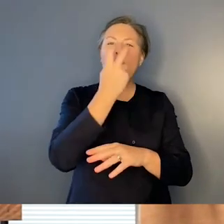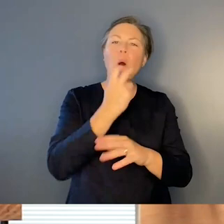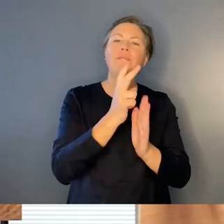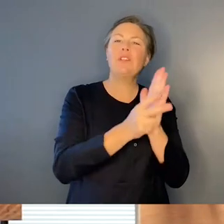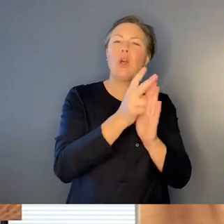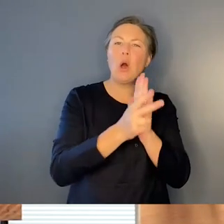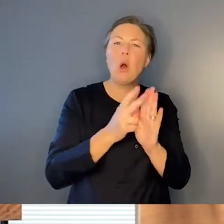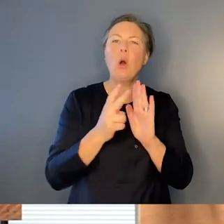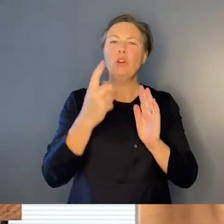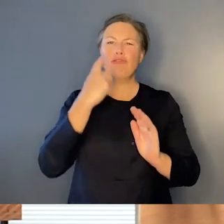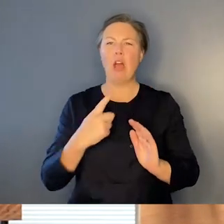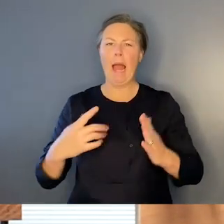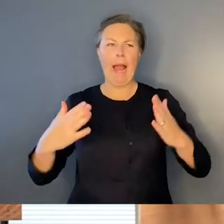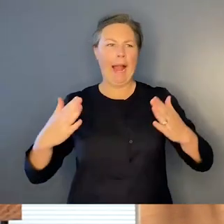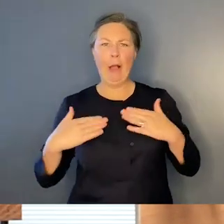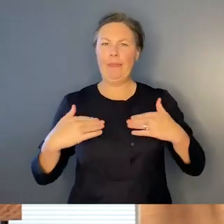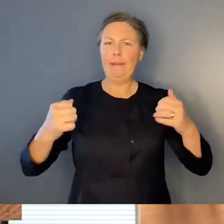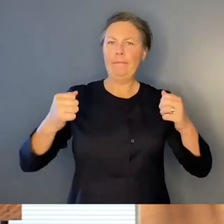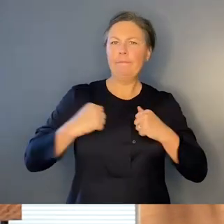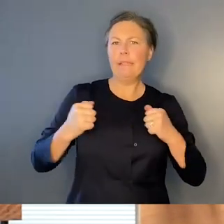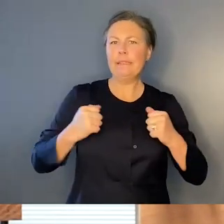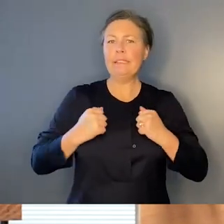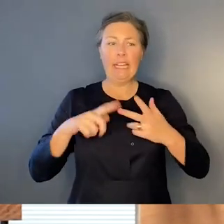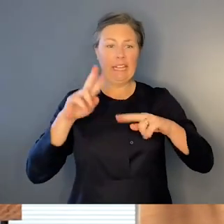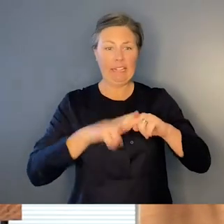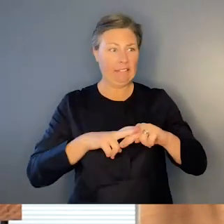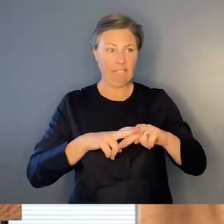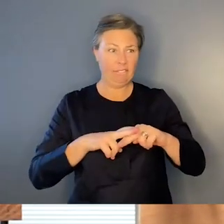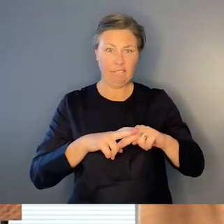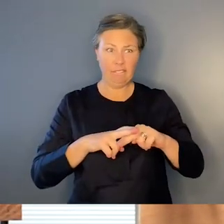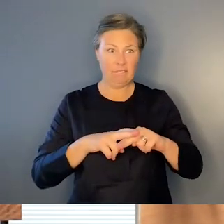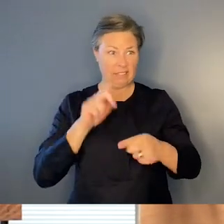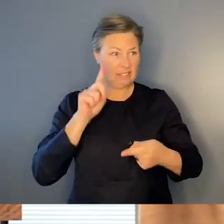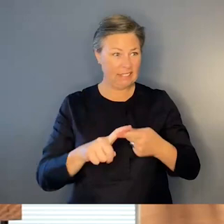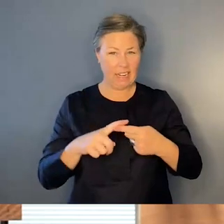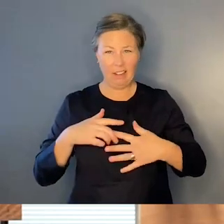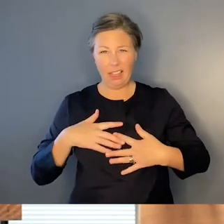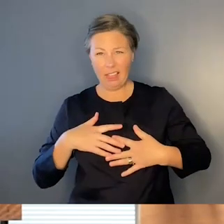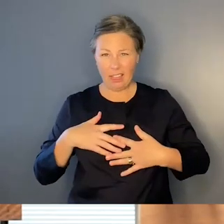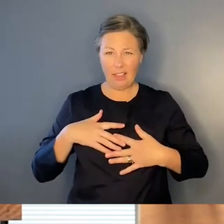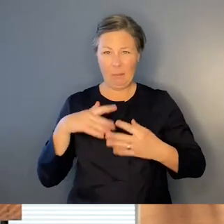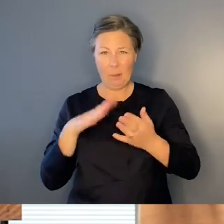those healthy living things that we all know we need to do if that's not managing the symptoms,